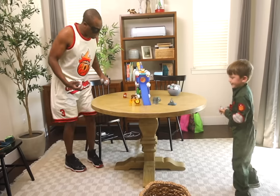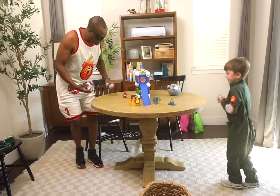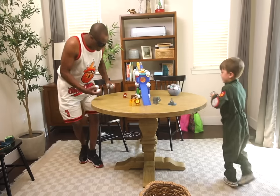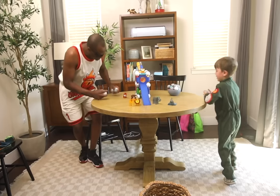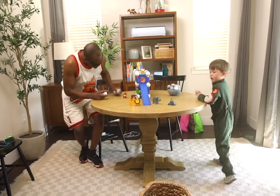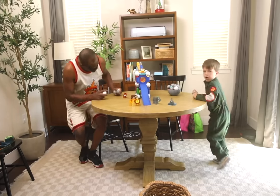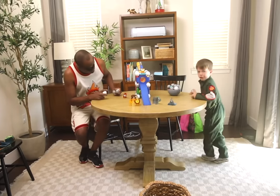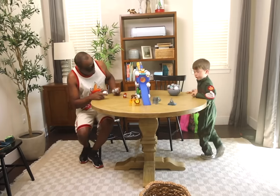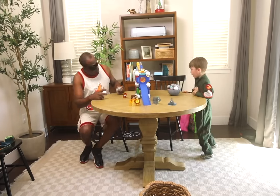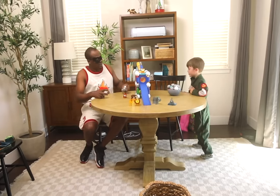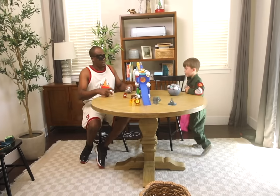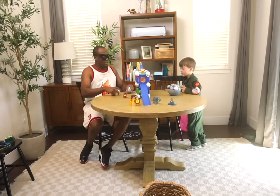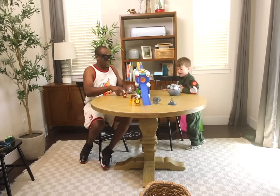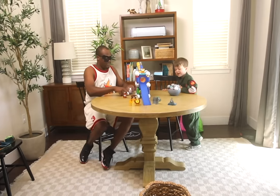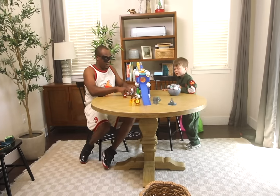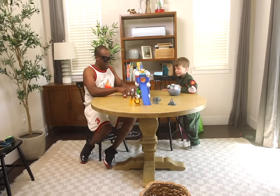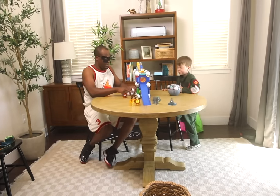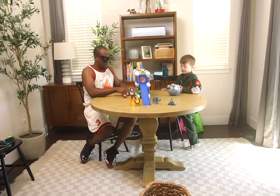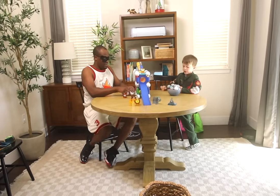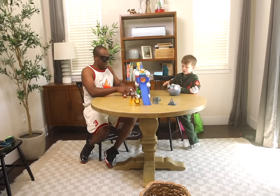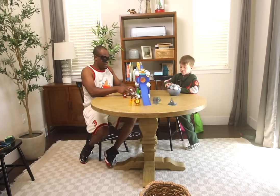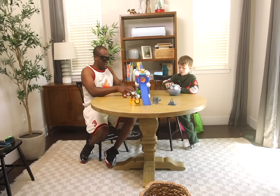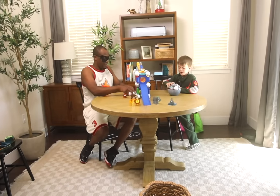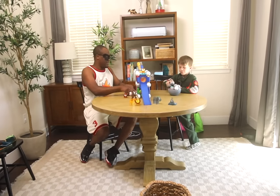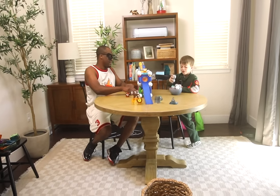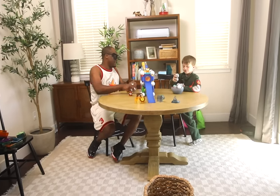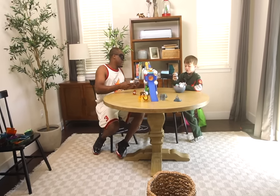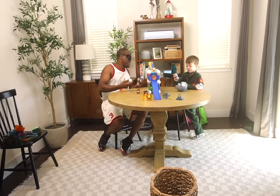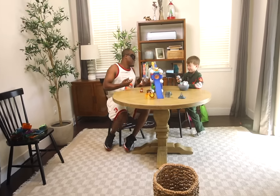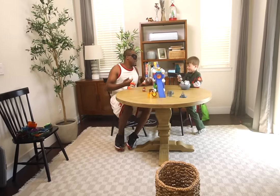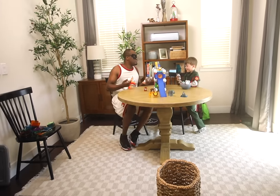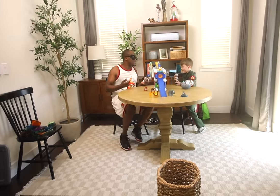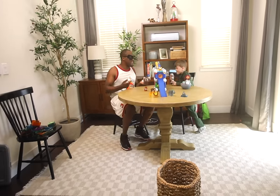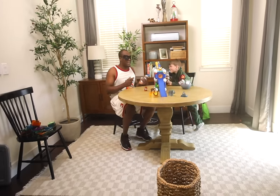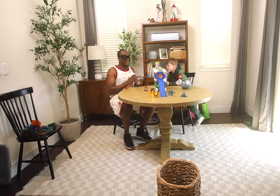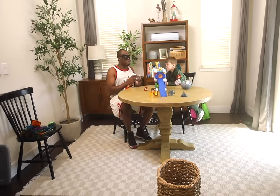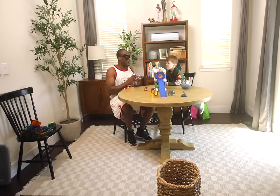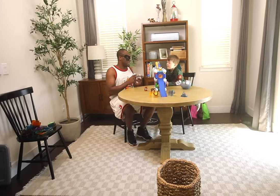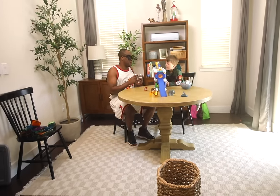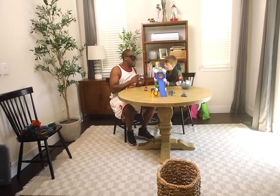Are all the straws ready? Okay, as many as possible. As many as possible.